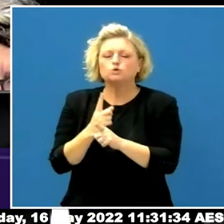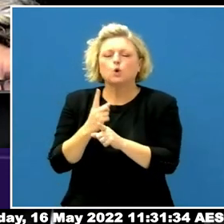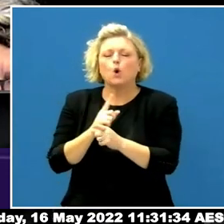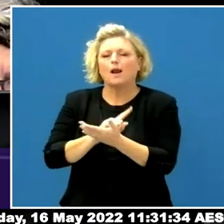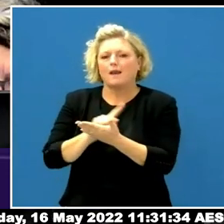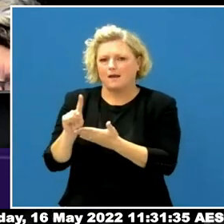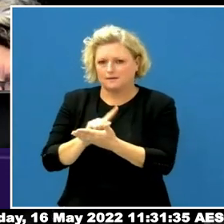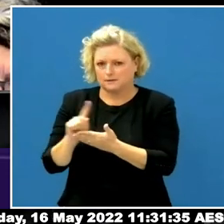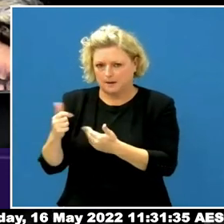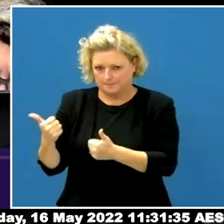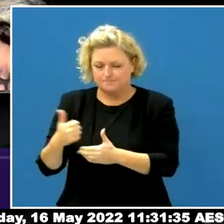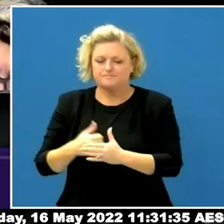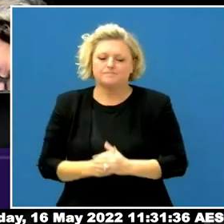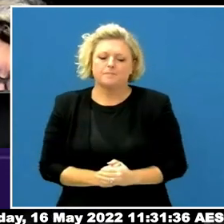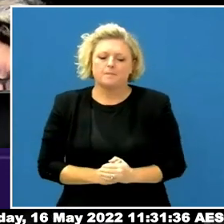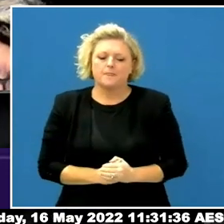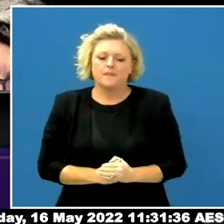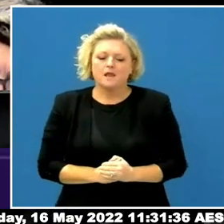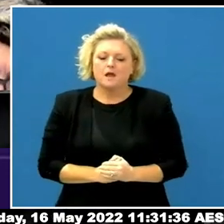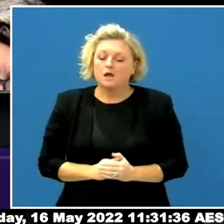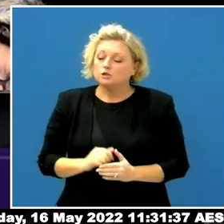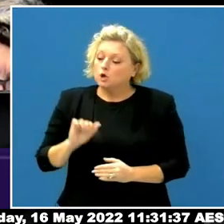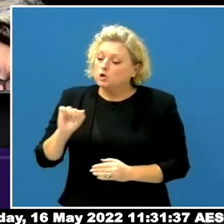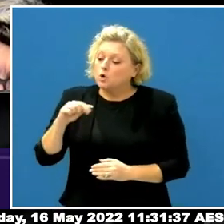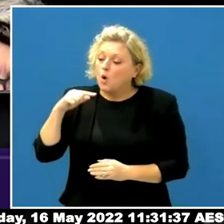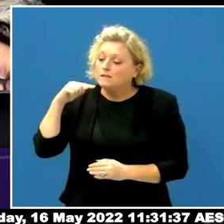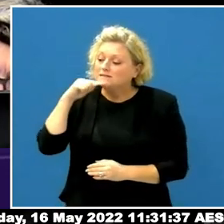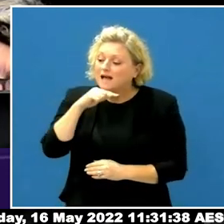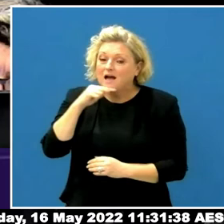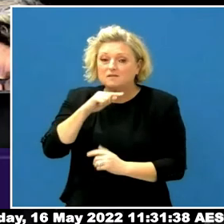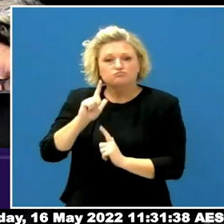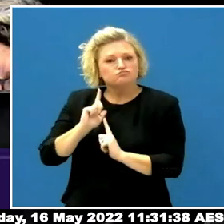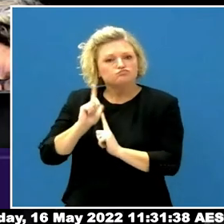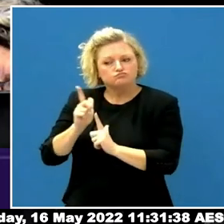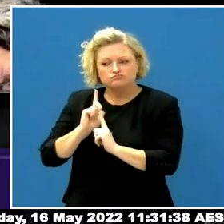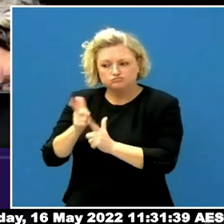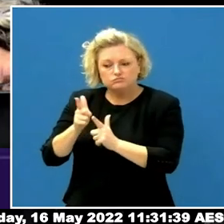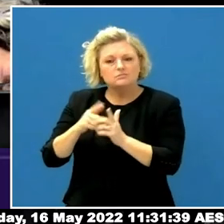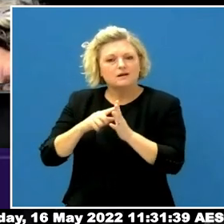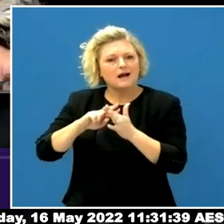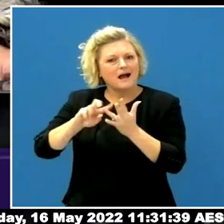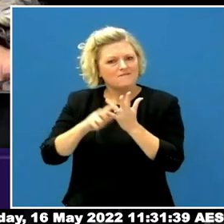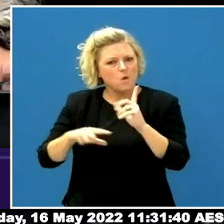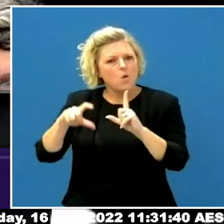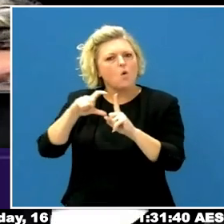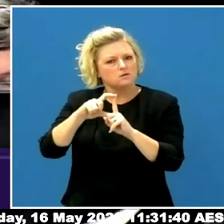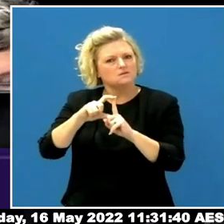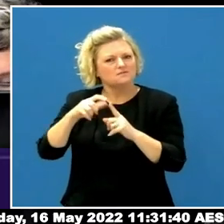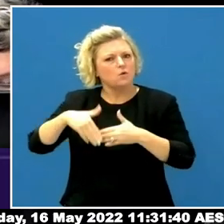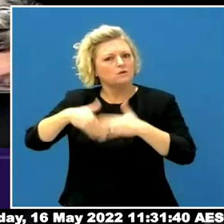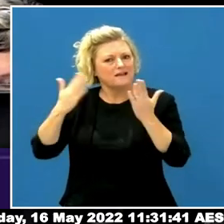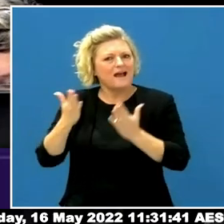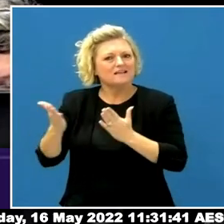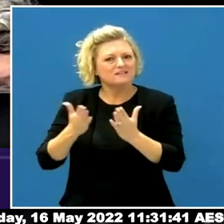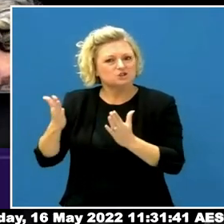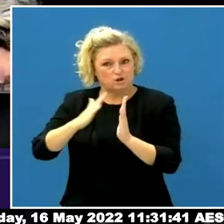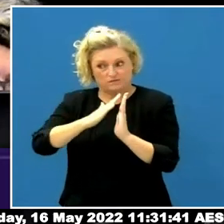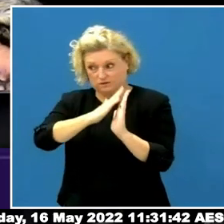When he was attending the Afford day program from 2017, was it five days per week? Yes. MR FOGARTY: Monday to Friday?